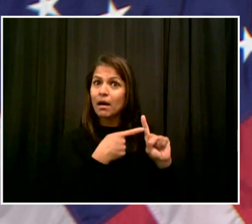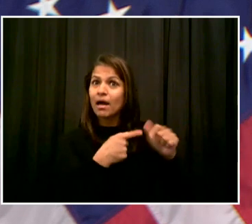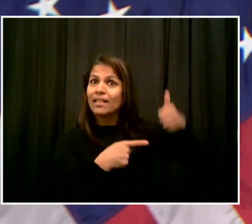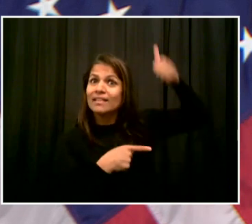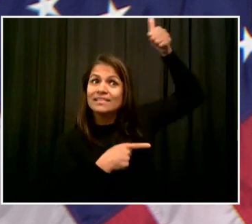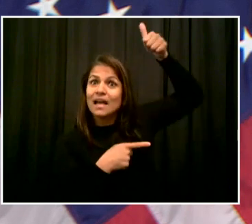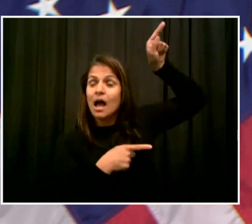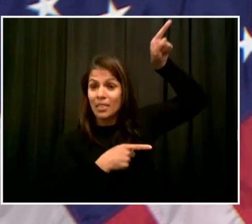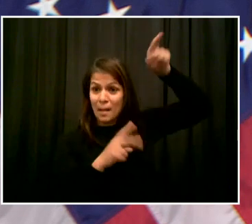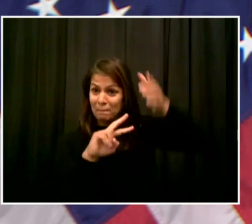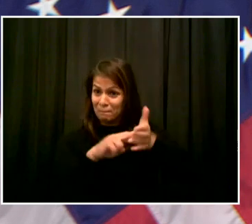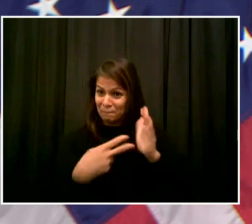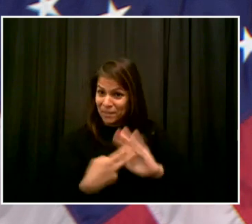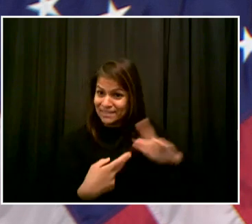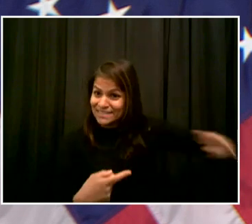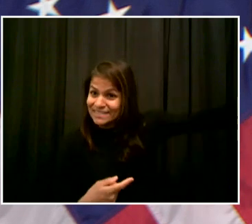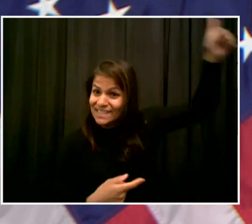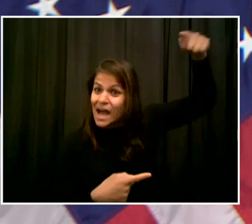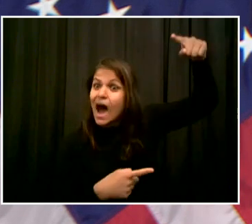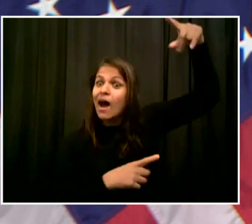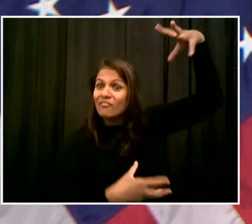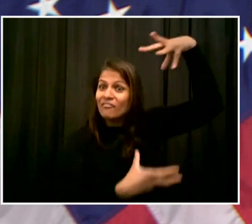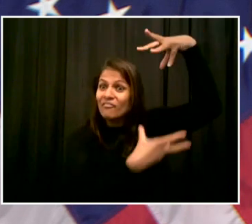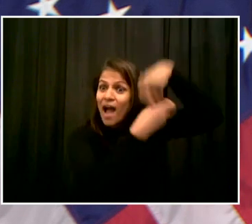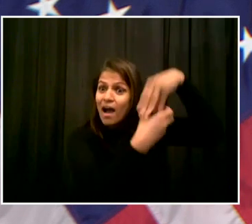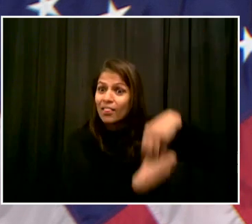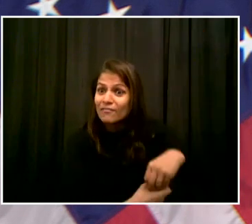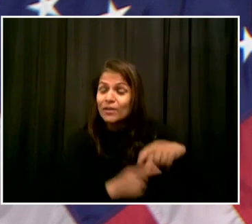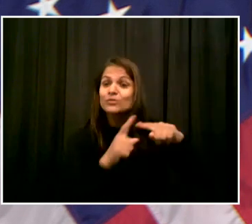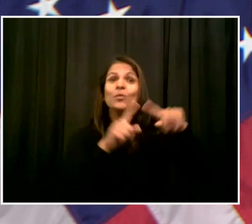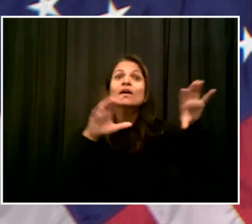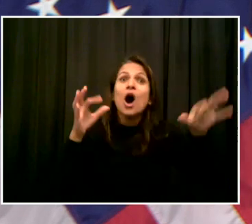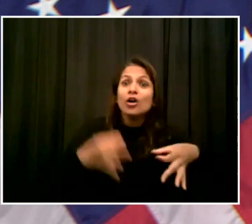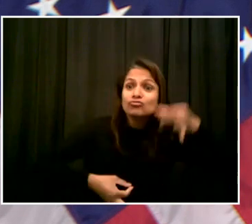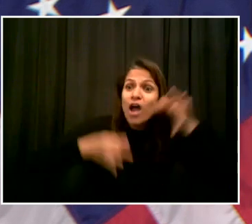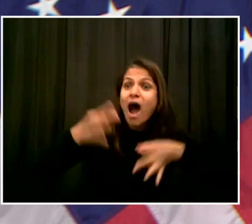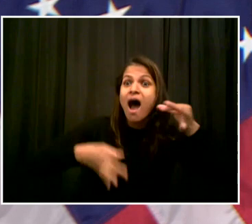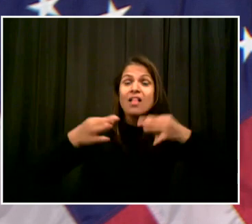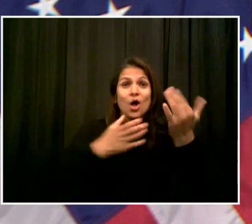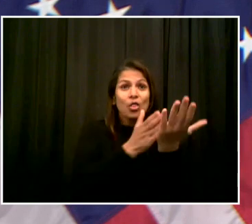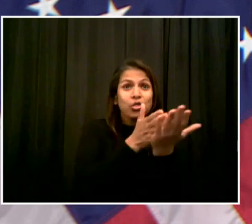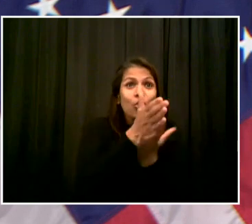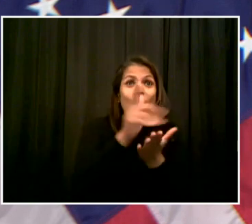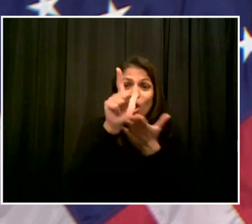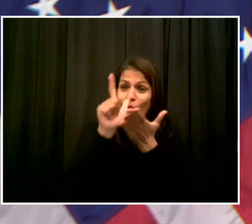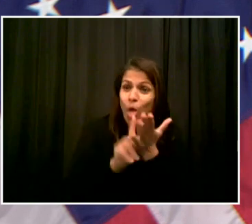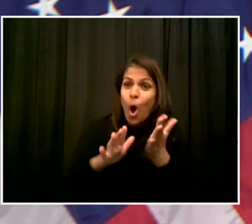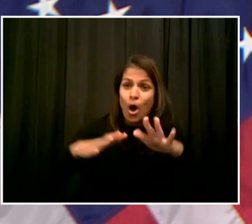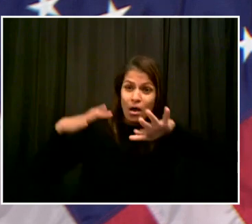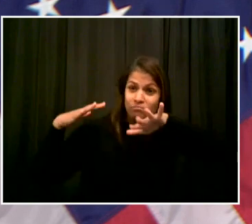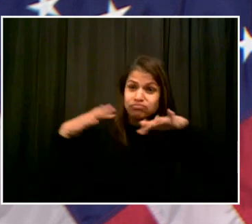STAND UP AND SAY TATH IT WILL NOT BE TOLERATED. YOU'RE MISSING THE PICTURE. WE NCANOT AVHE